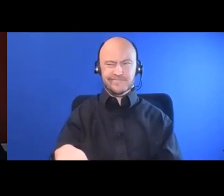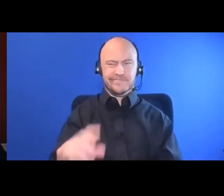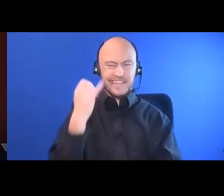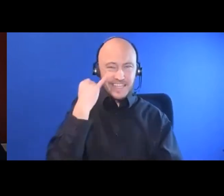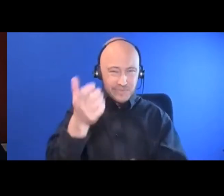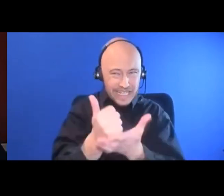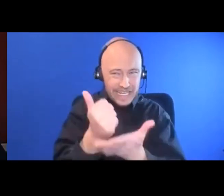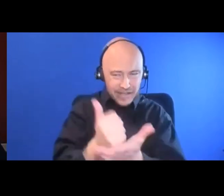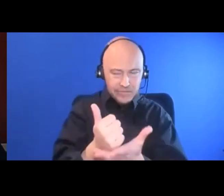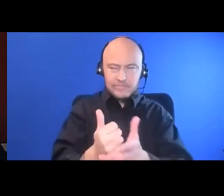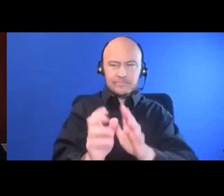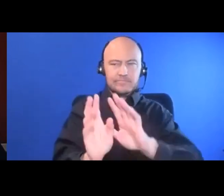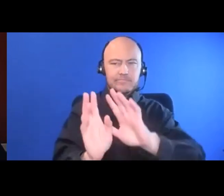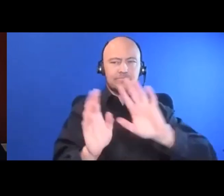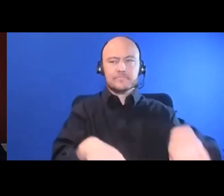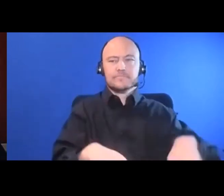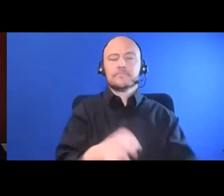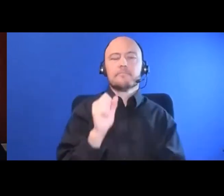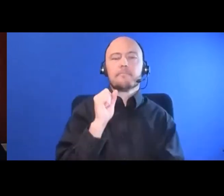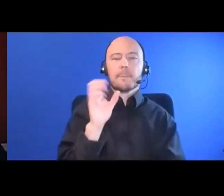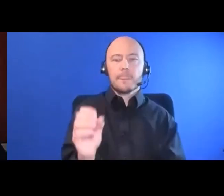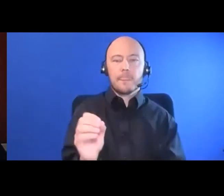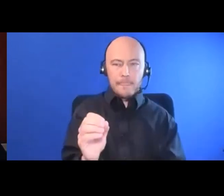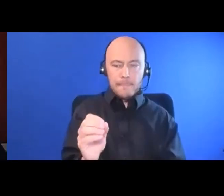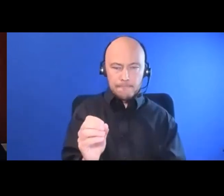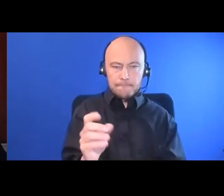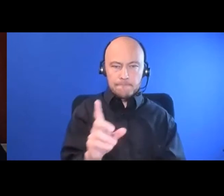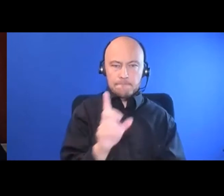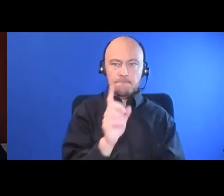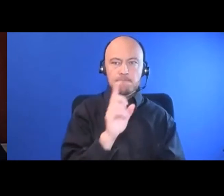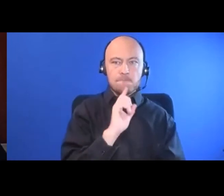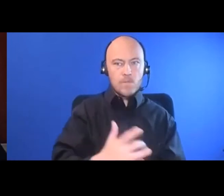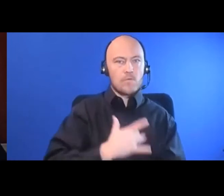And so I really feel very strongly,